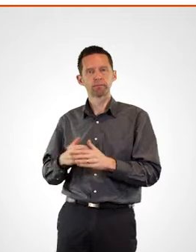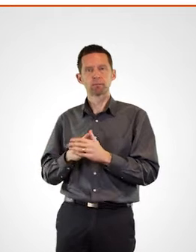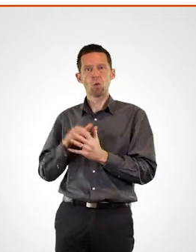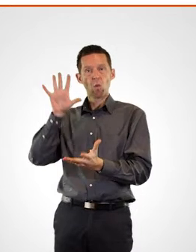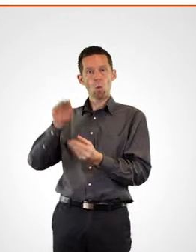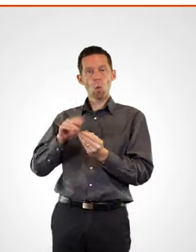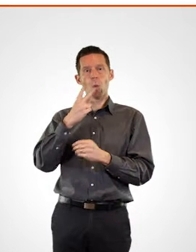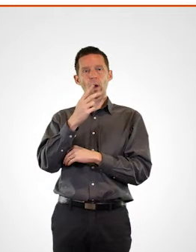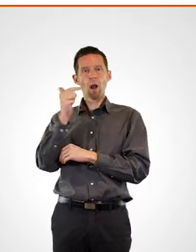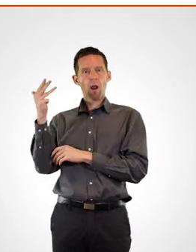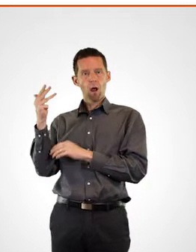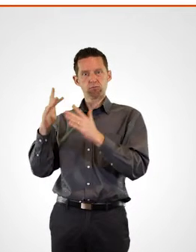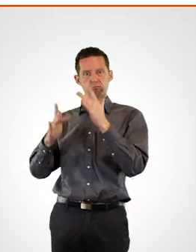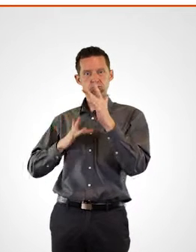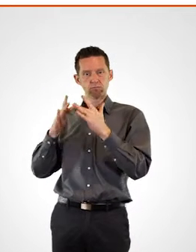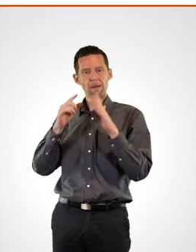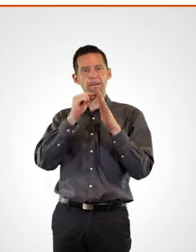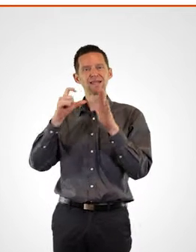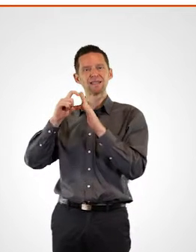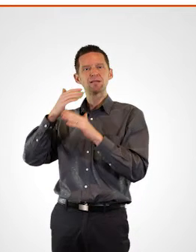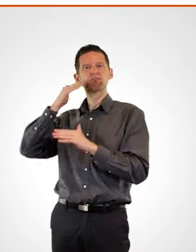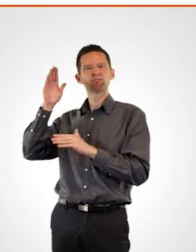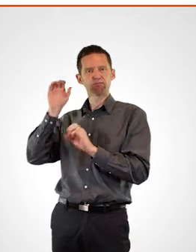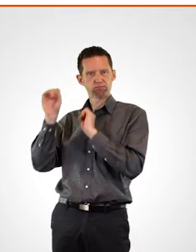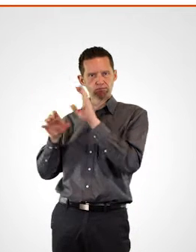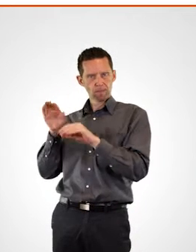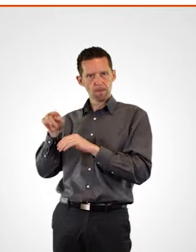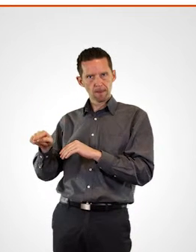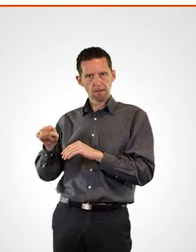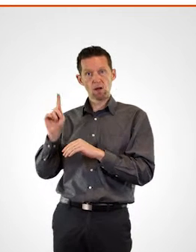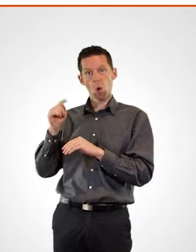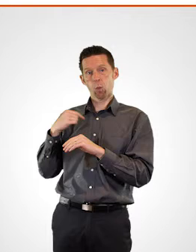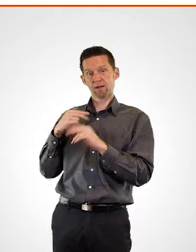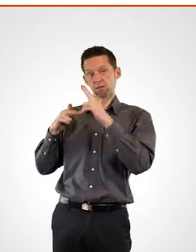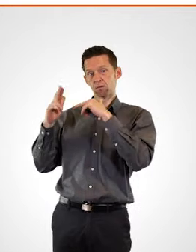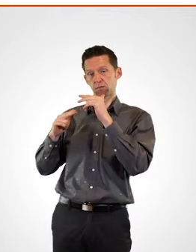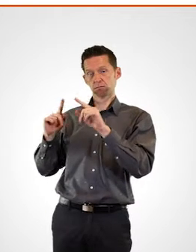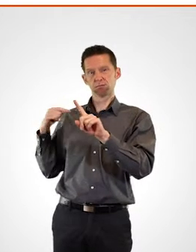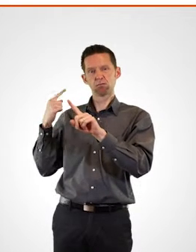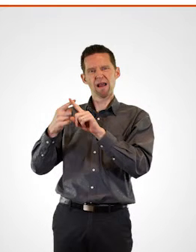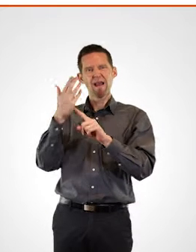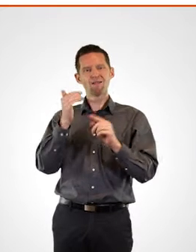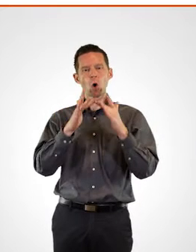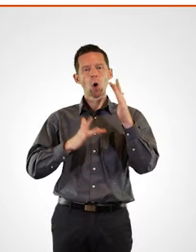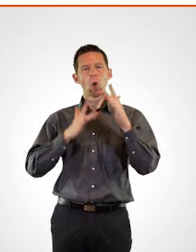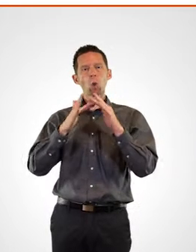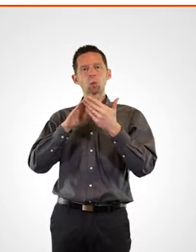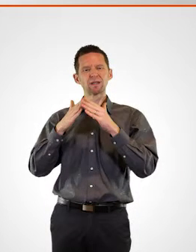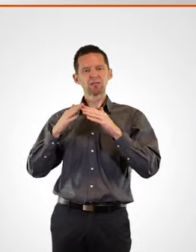We have 29 online professional development modules and we are currently building an online community of practice.